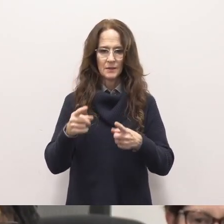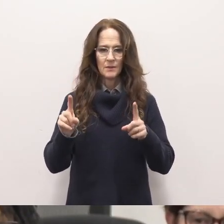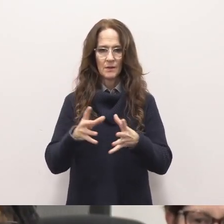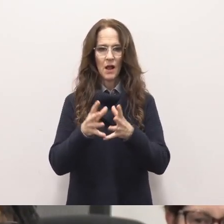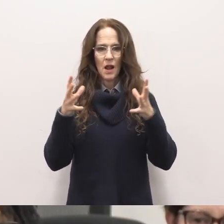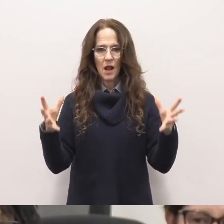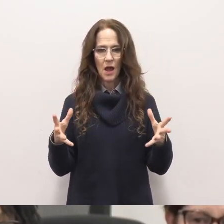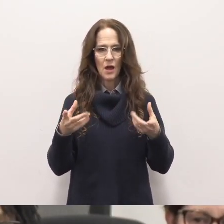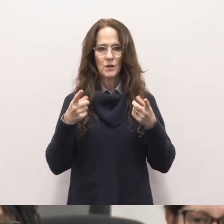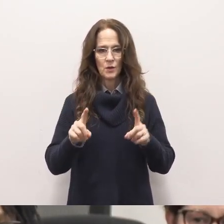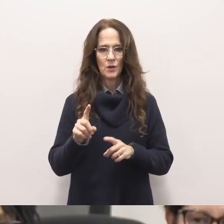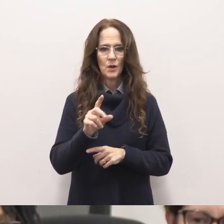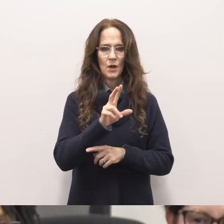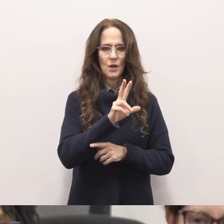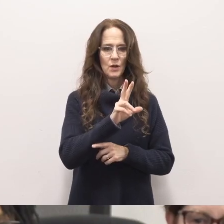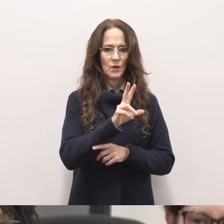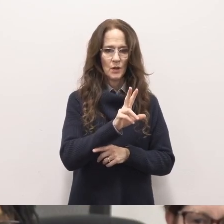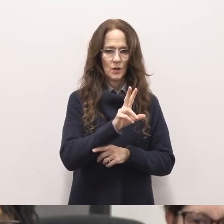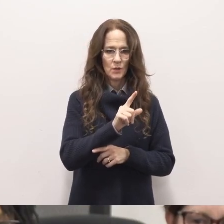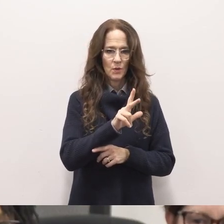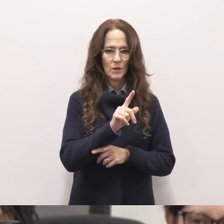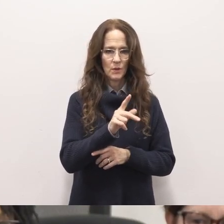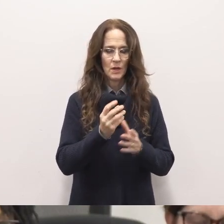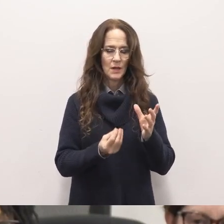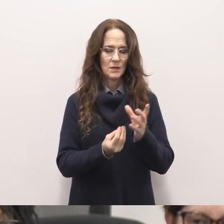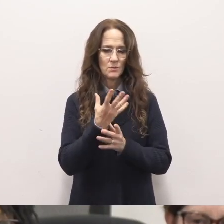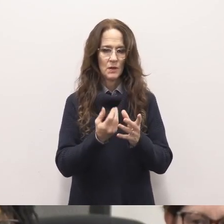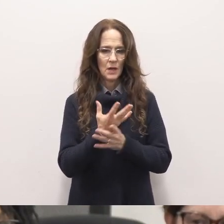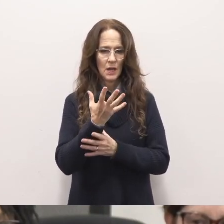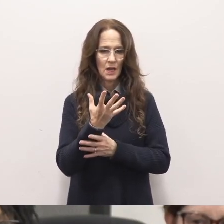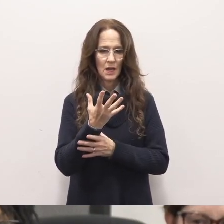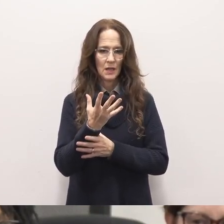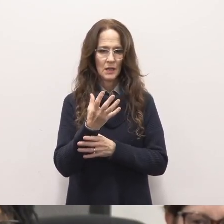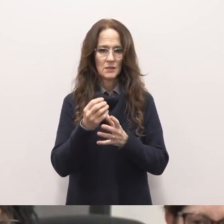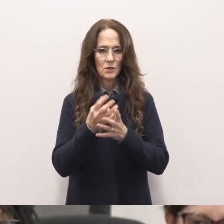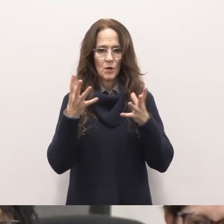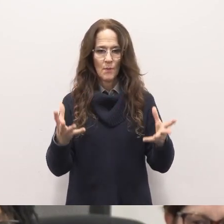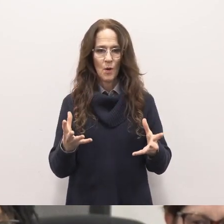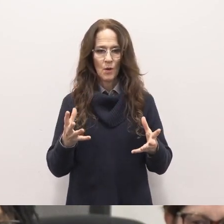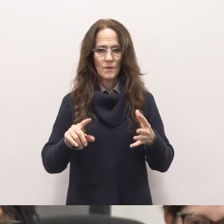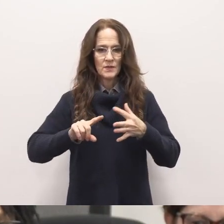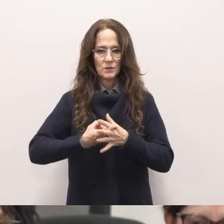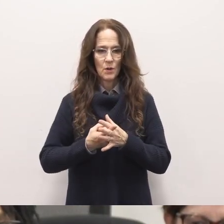during the 2023 spring semester, and so much more at the start of the 2024